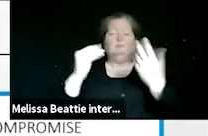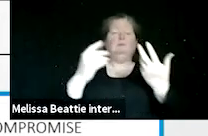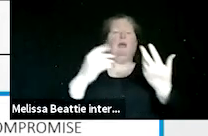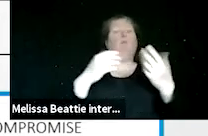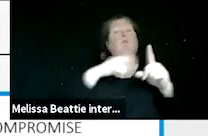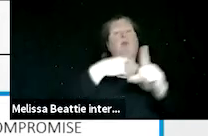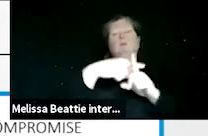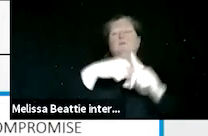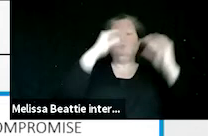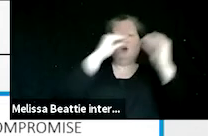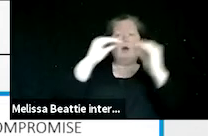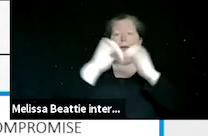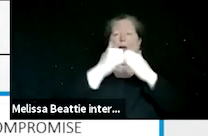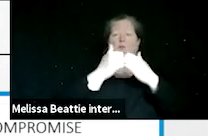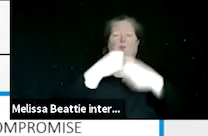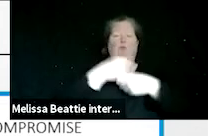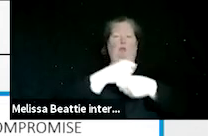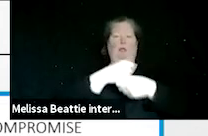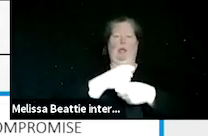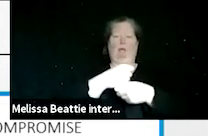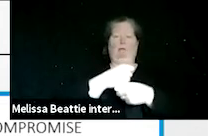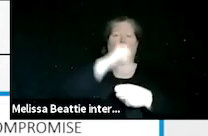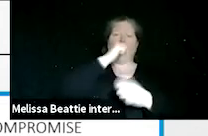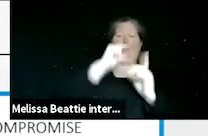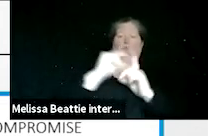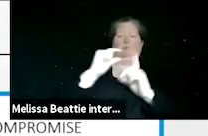and the best way to create passwords and they had a password strength